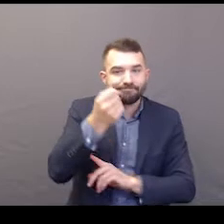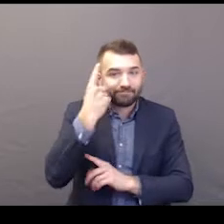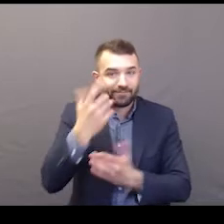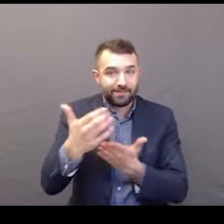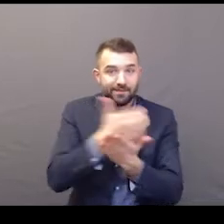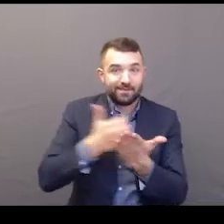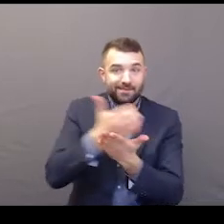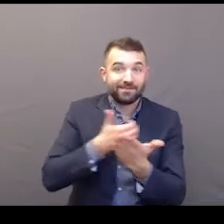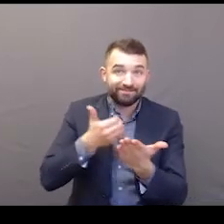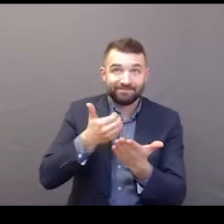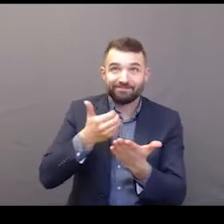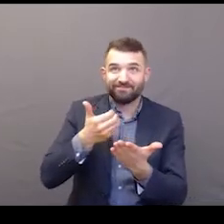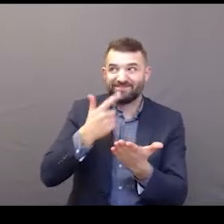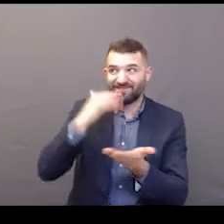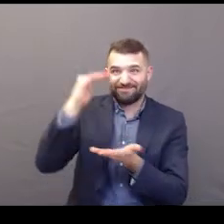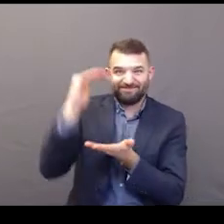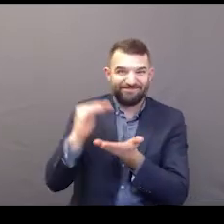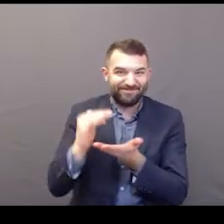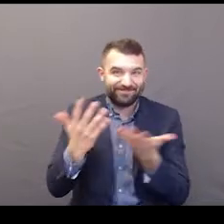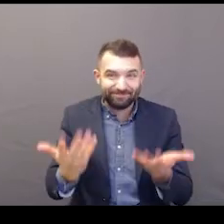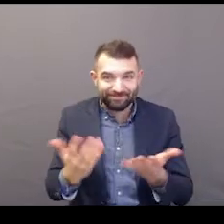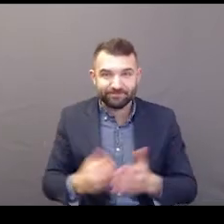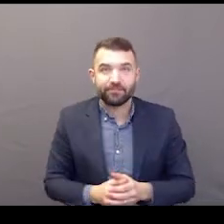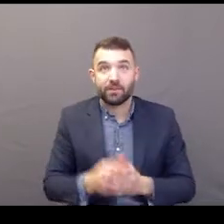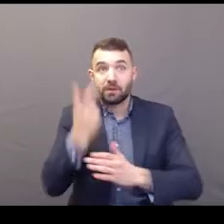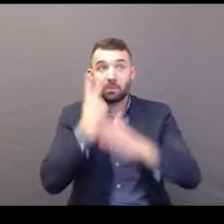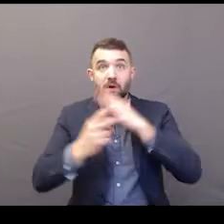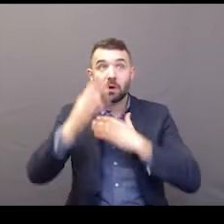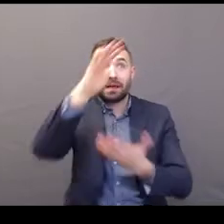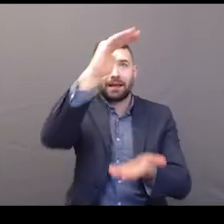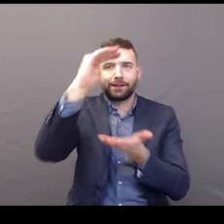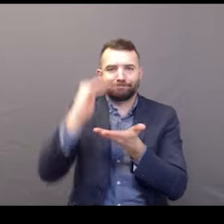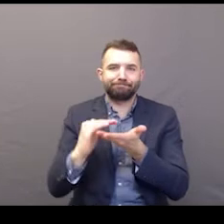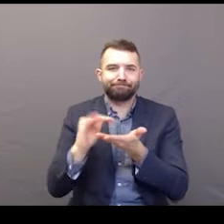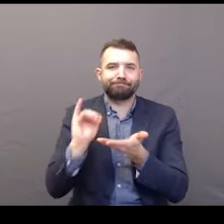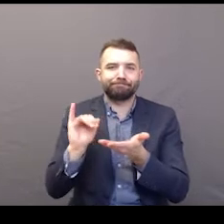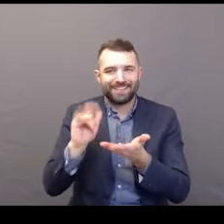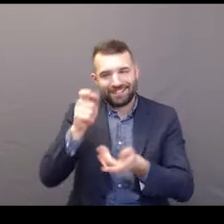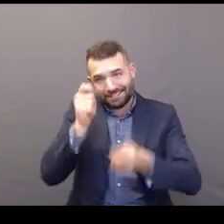absent receiving alternative revenue. The Realignment will establish clear expectations